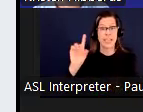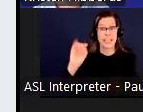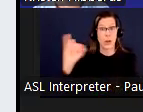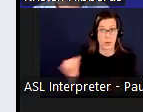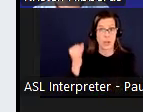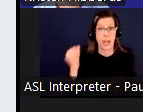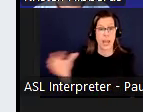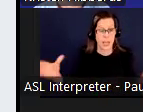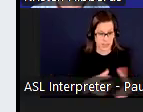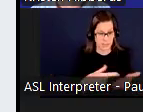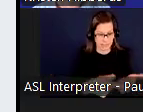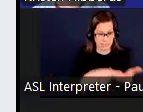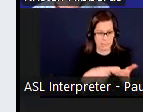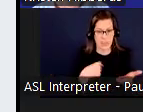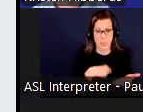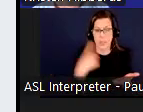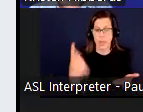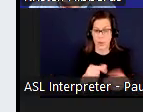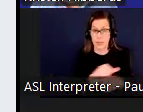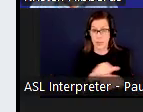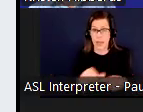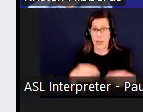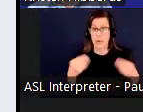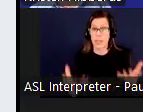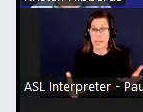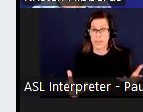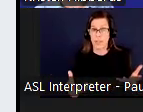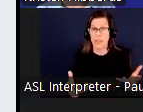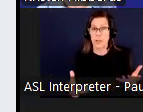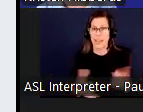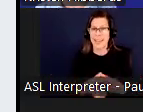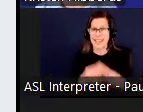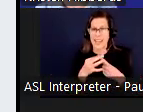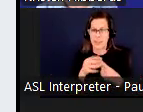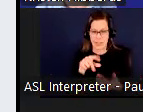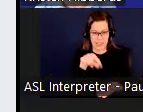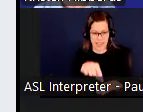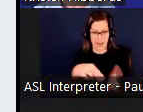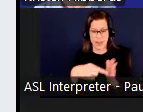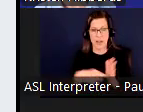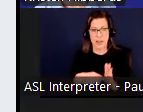We had always practice and I'll, I'll give you the and then there's exceptions in the rules that I'm sure Kristen will go over more.